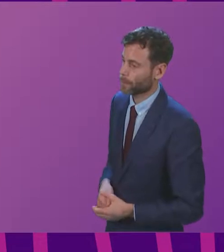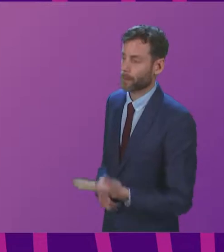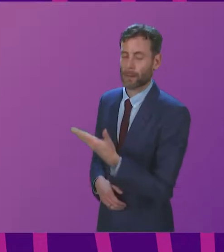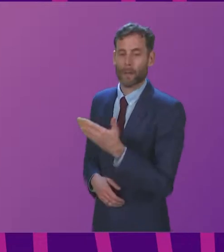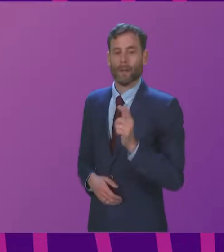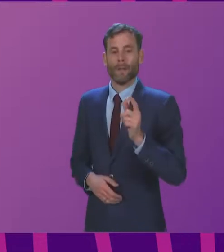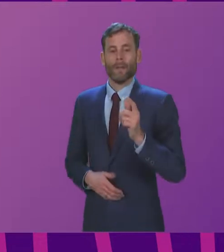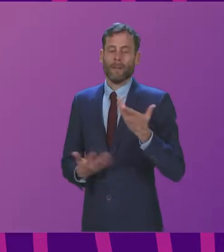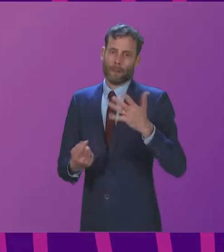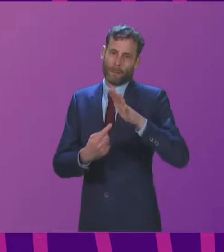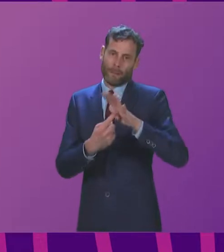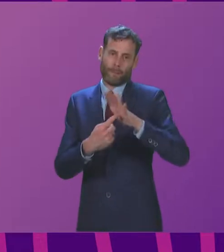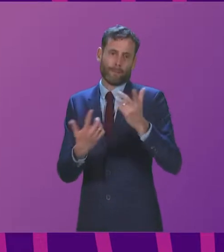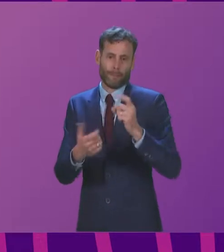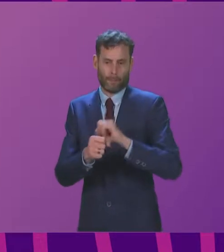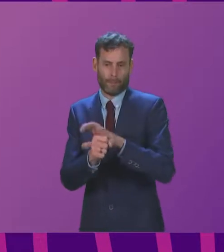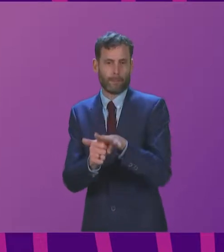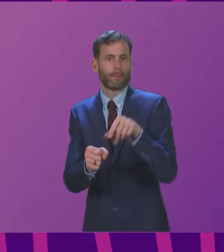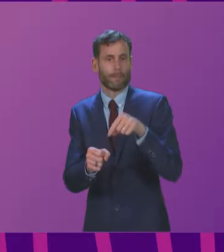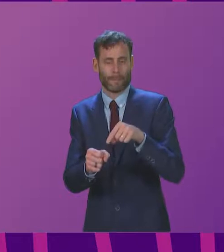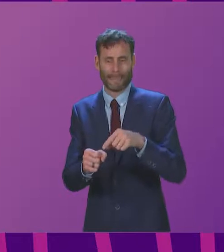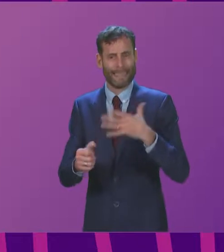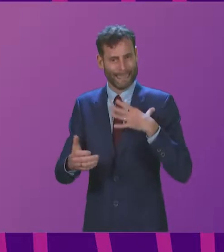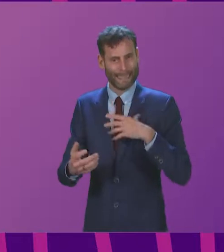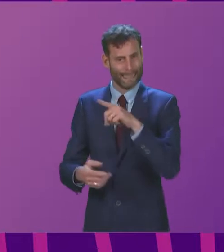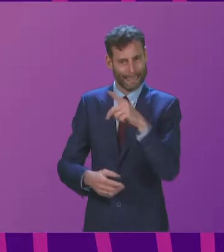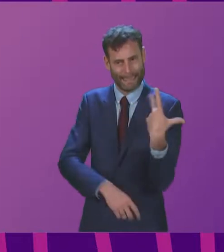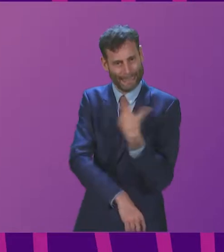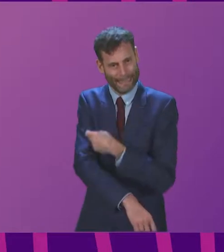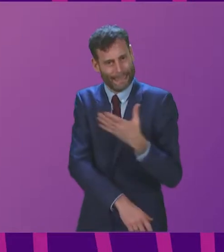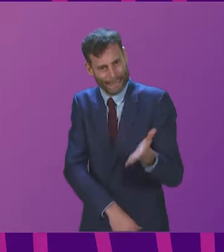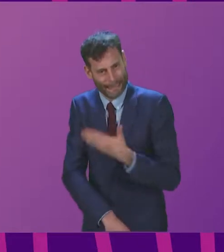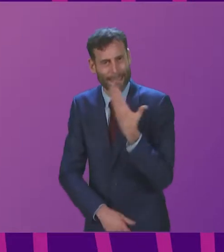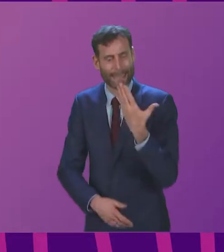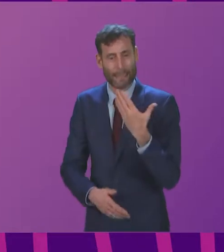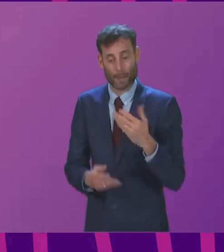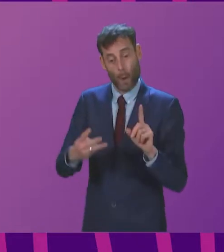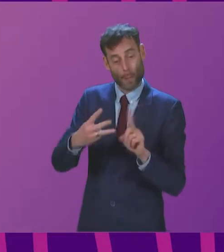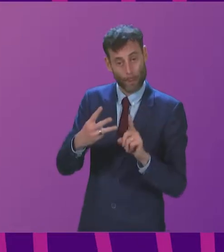In tackling the pandemic, it is essential that people take up vaccination, including the latest booster vaccination.